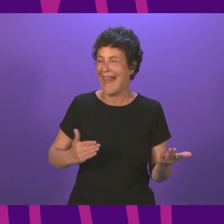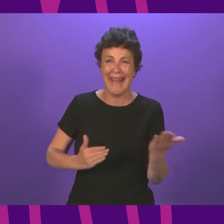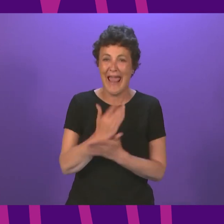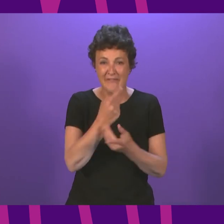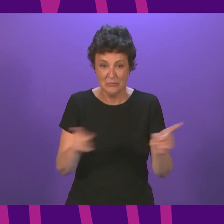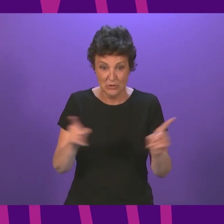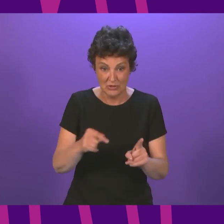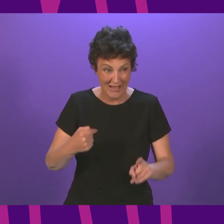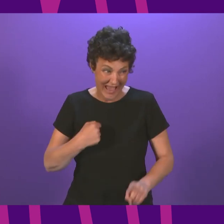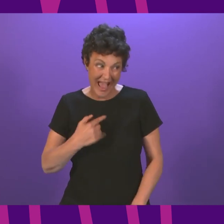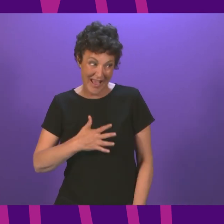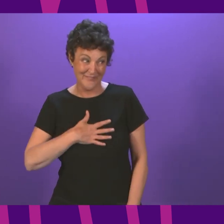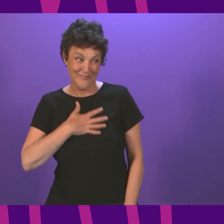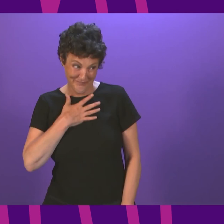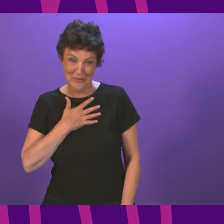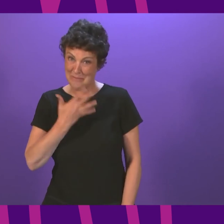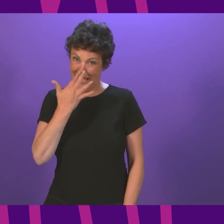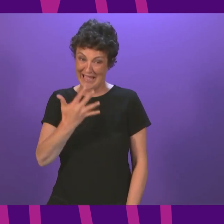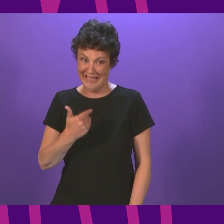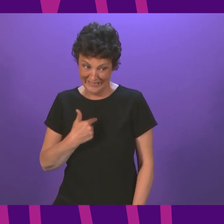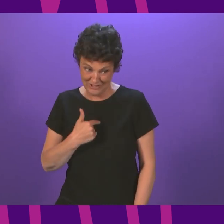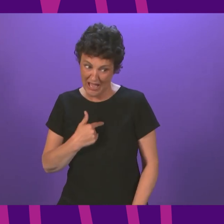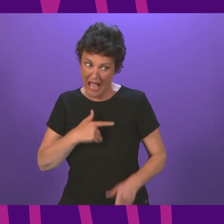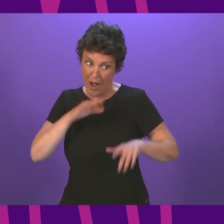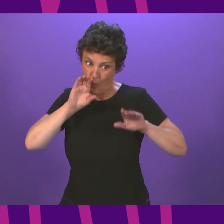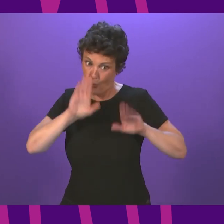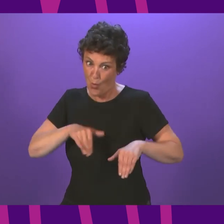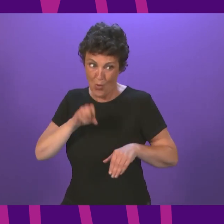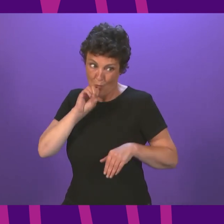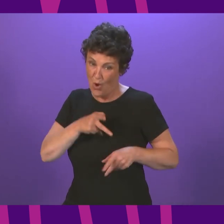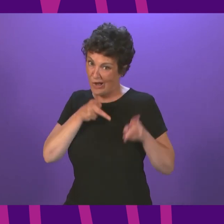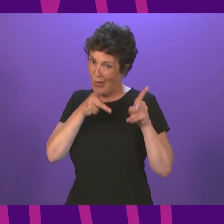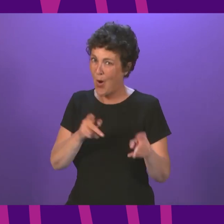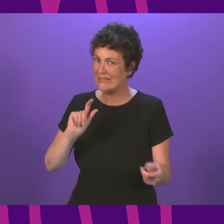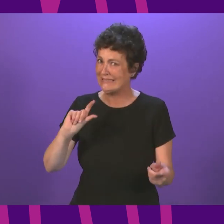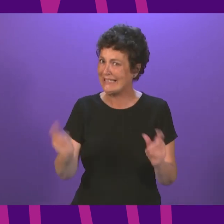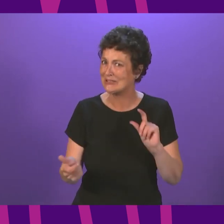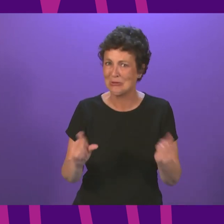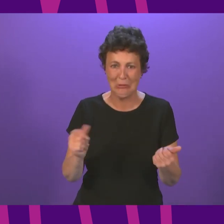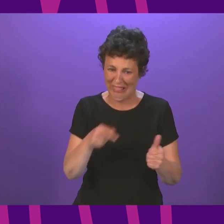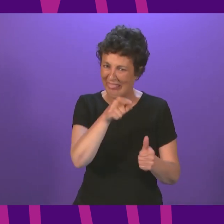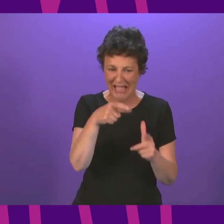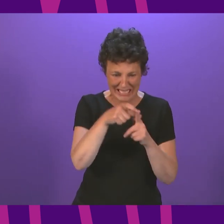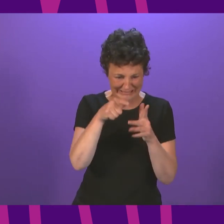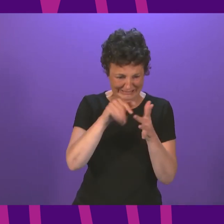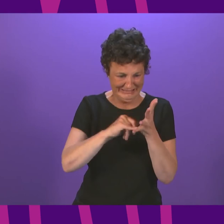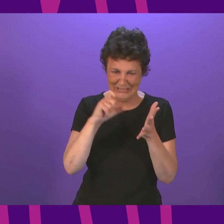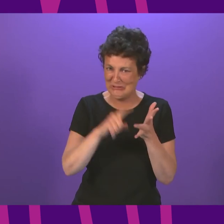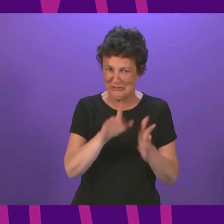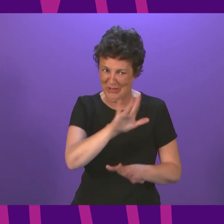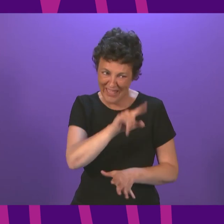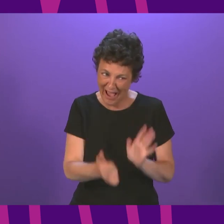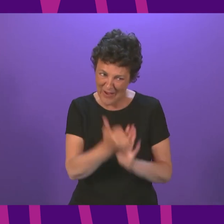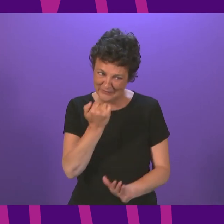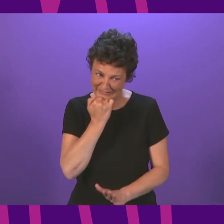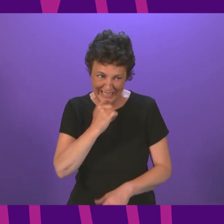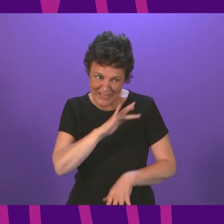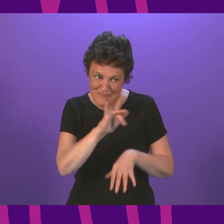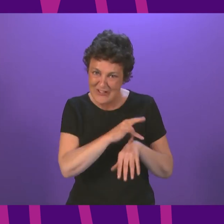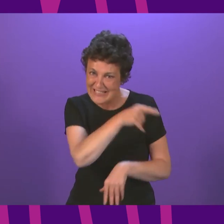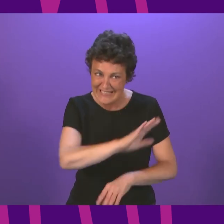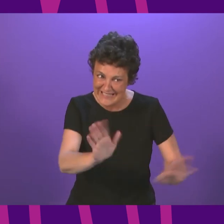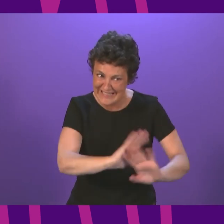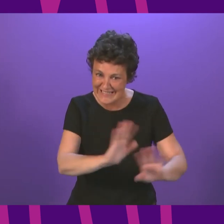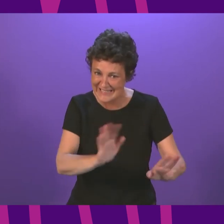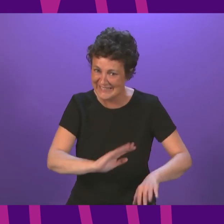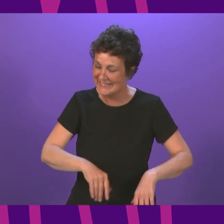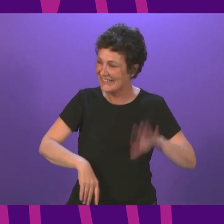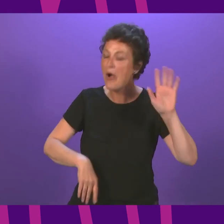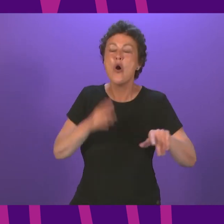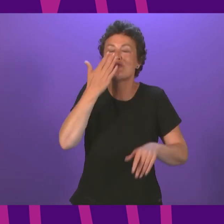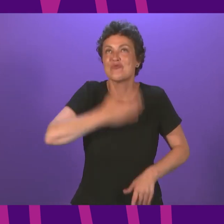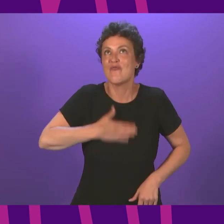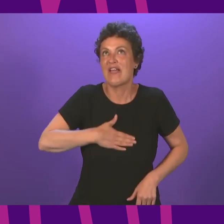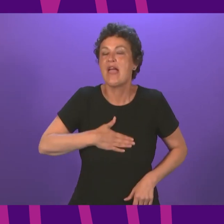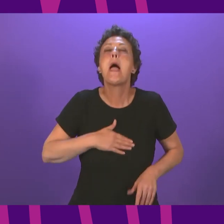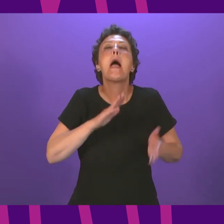The Presiding Officer has made overt requests that the Government make such announcements